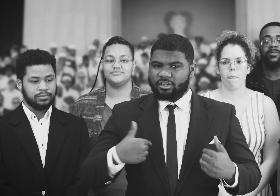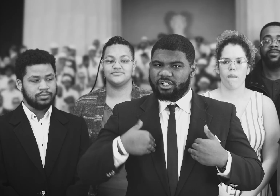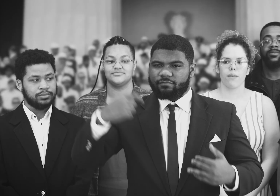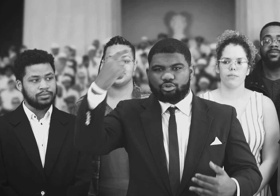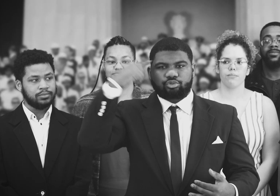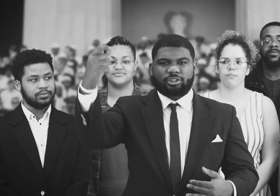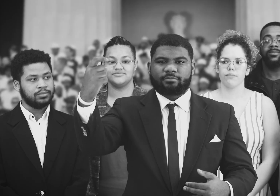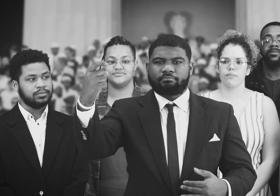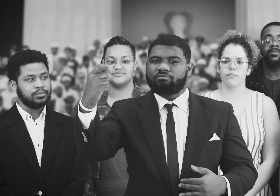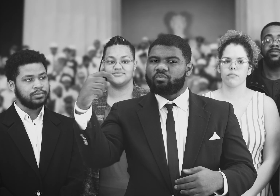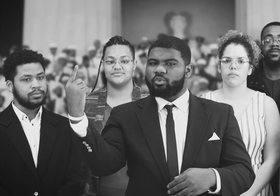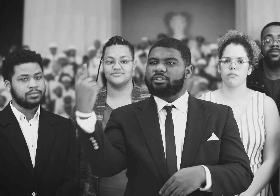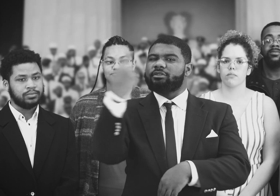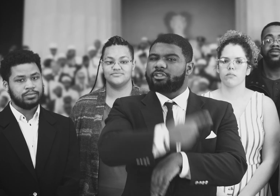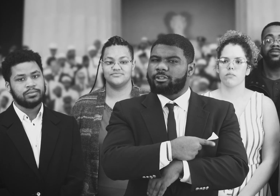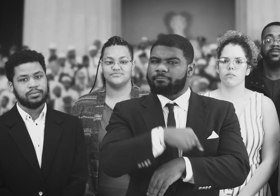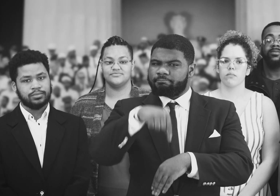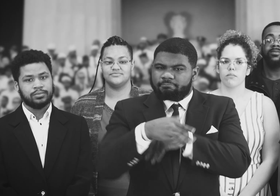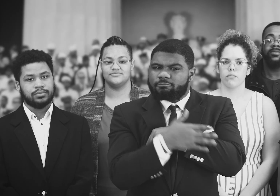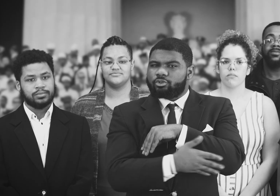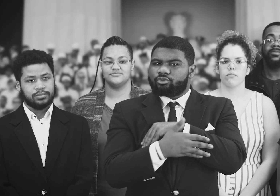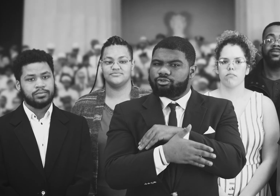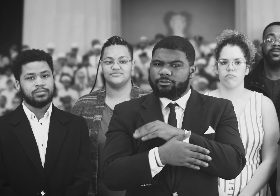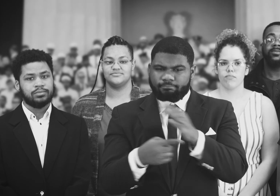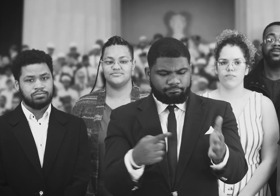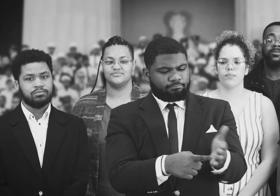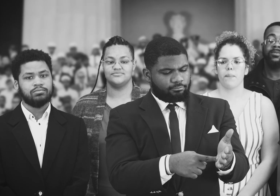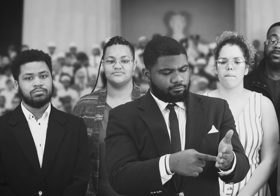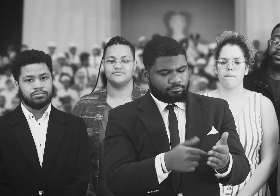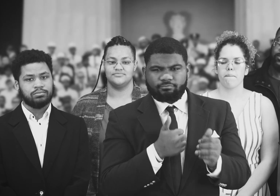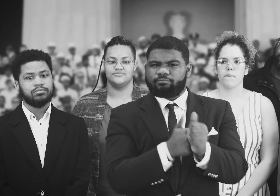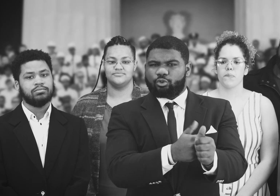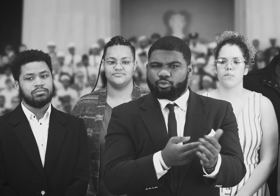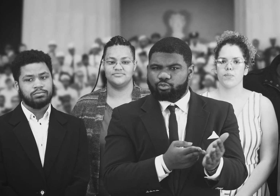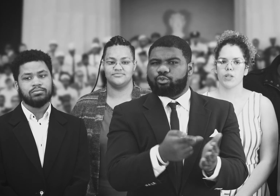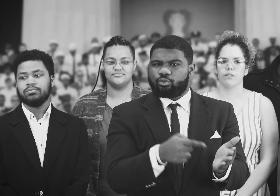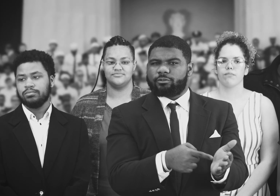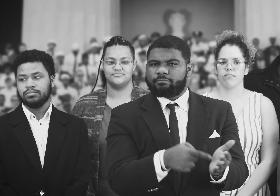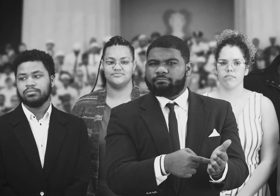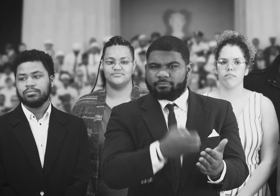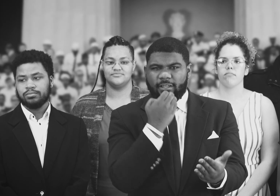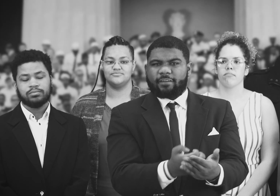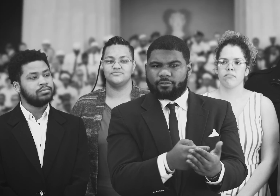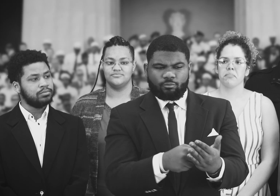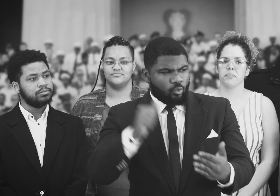I have a dream that one day this nation will rise up and live out the true meaning of its creed: "We hold these truths to be self-evident,